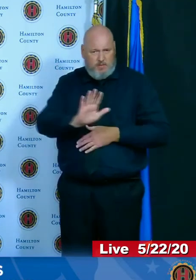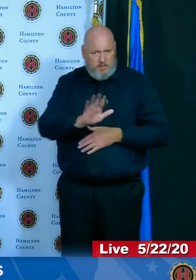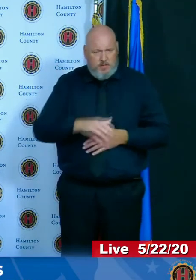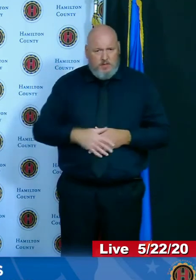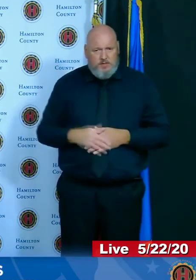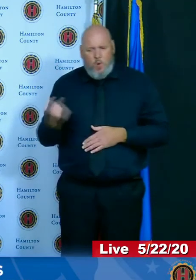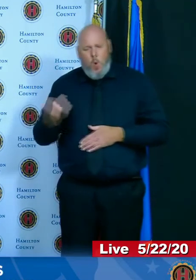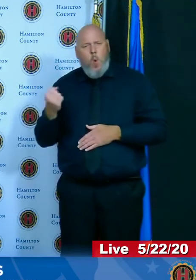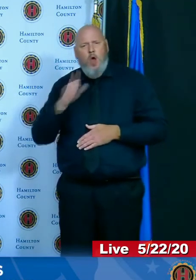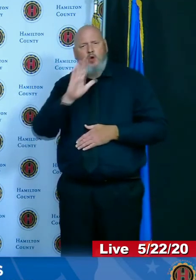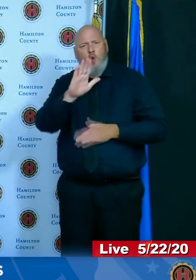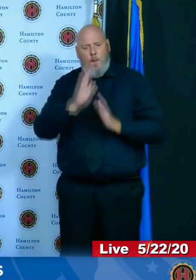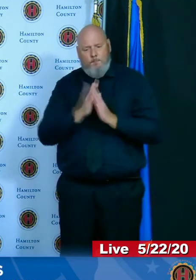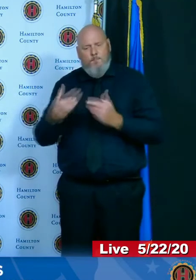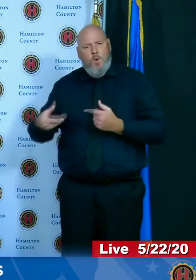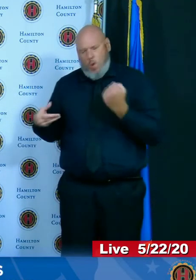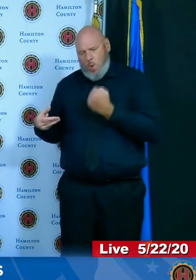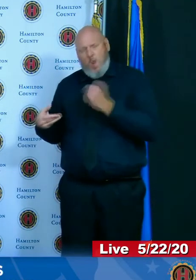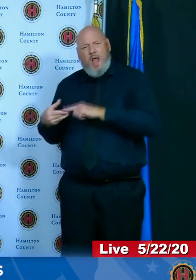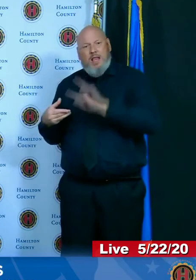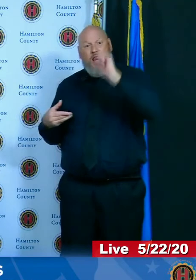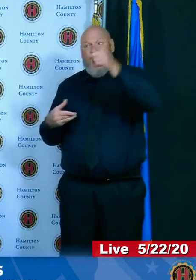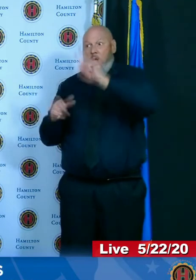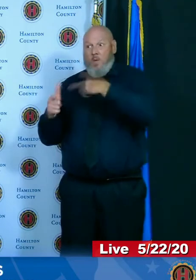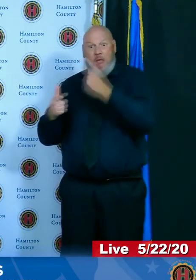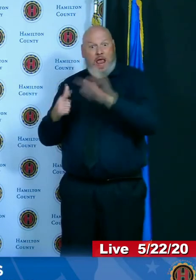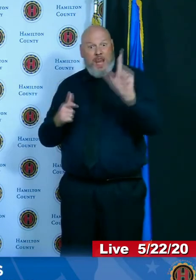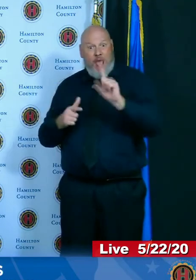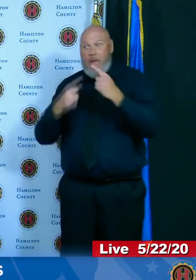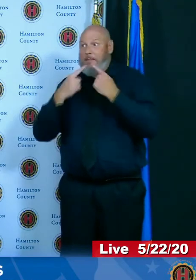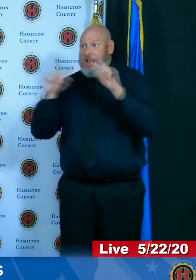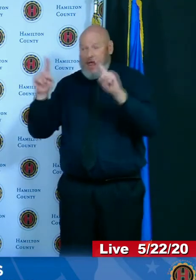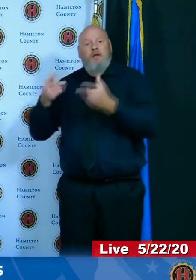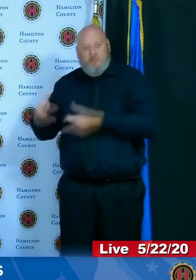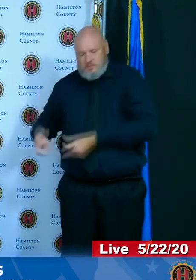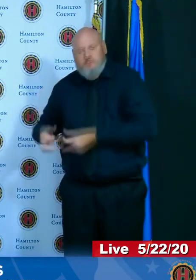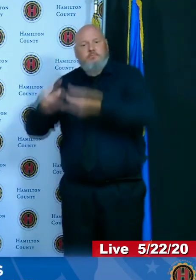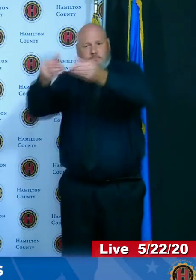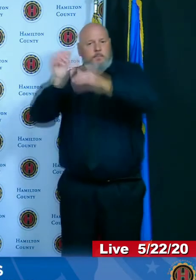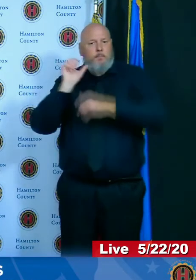curbside service will be available at Blue Ash and Loveland starting on May